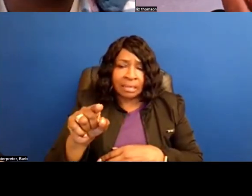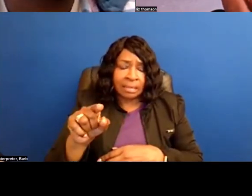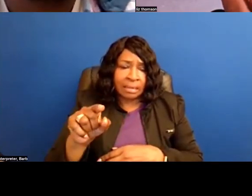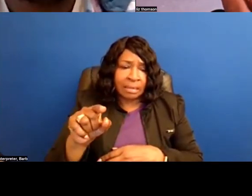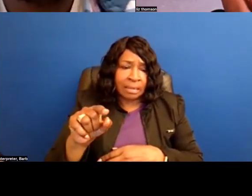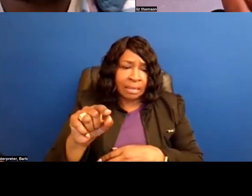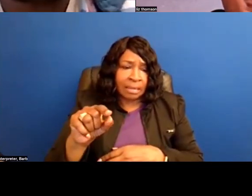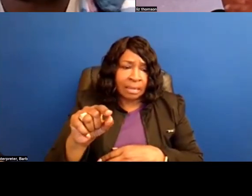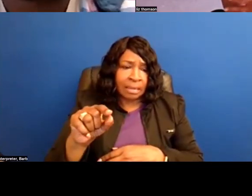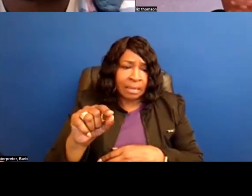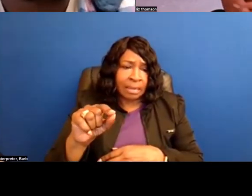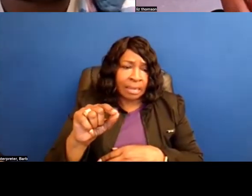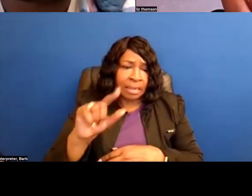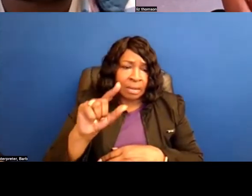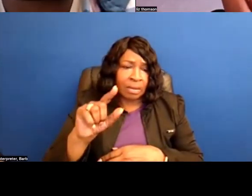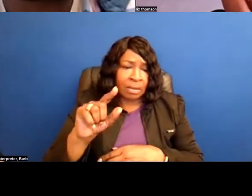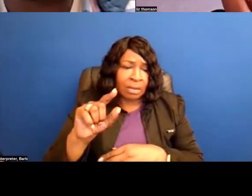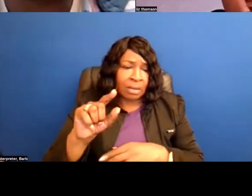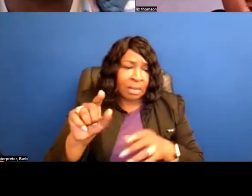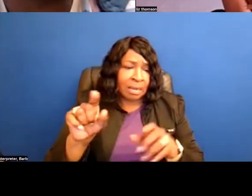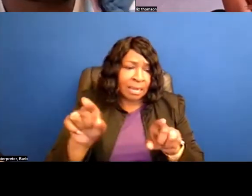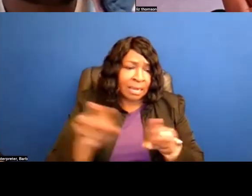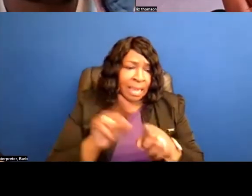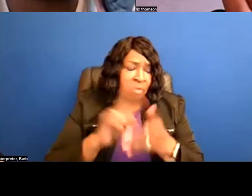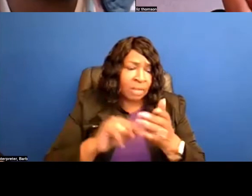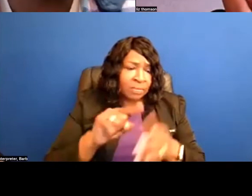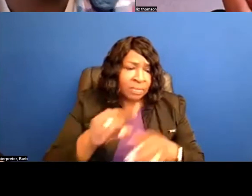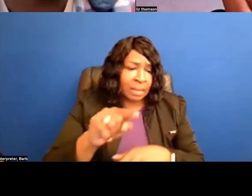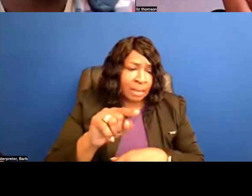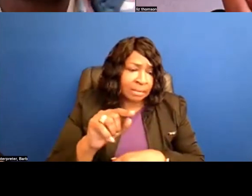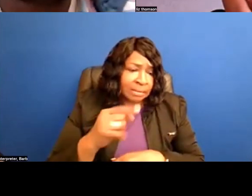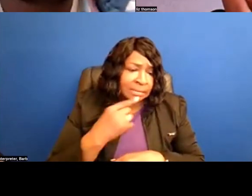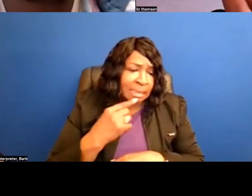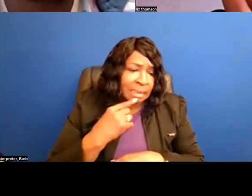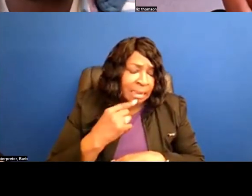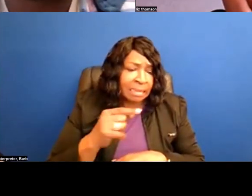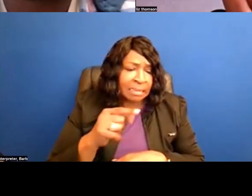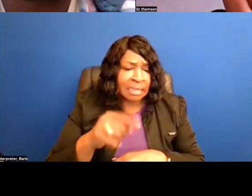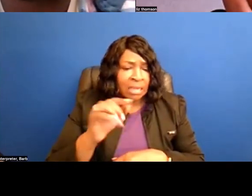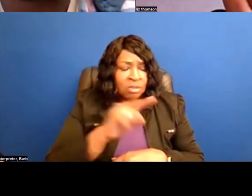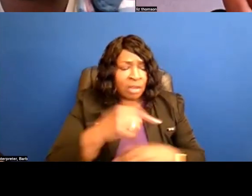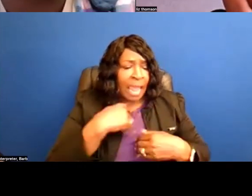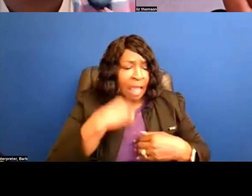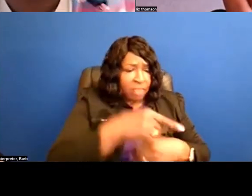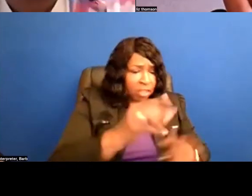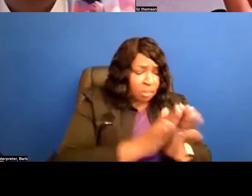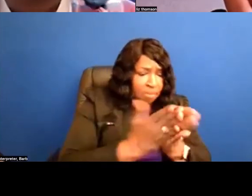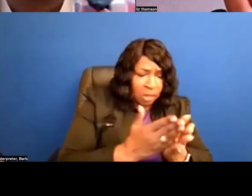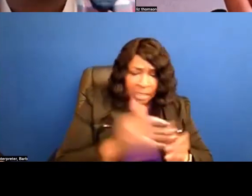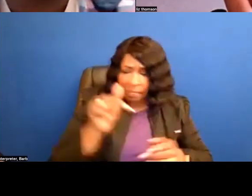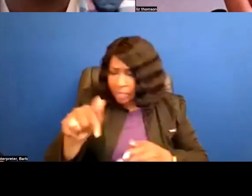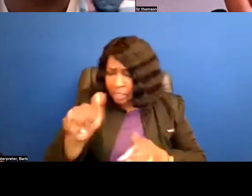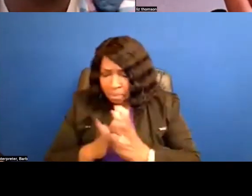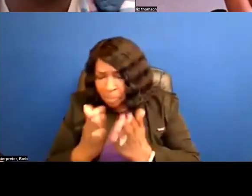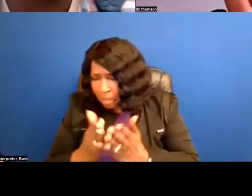and also even I've talked to some other people and like, oh, do you have this book, this book and this book on cultural centers?